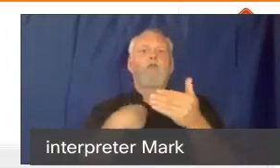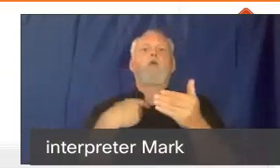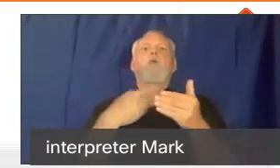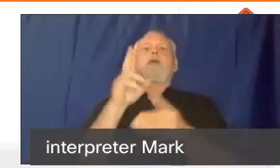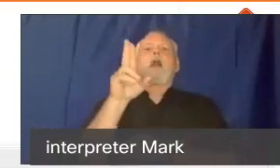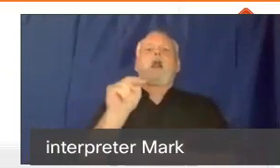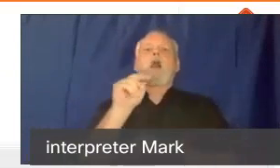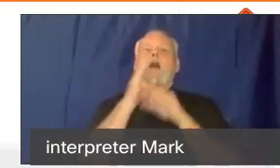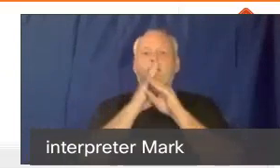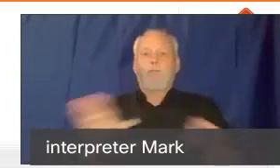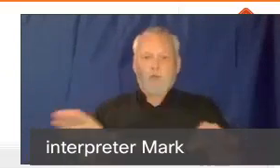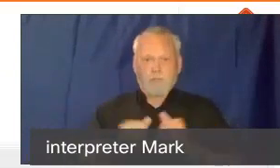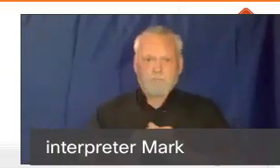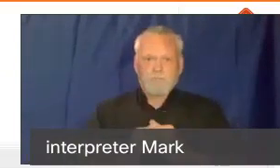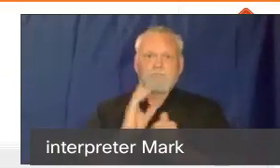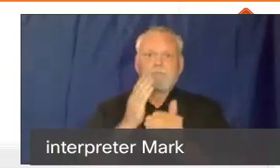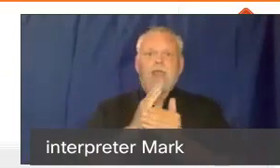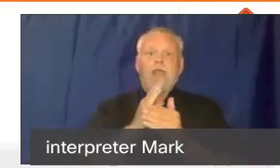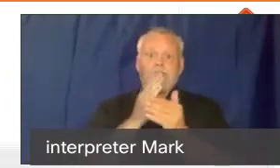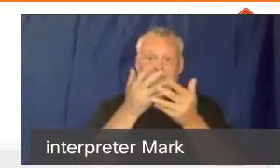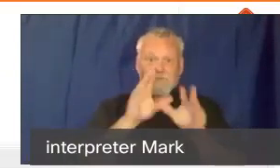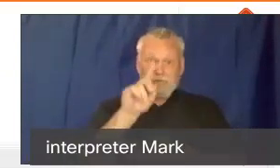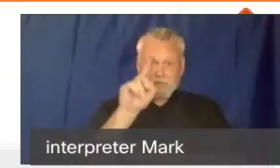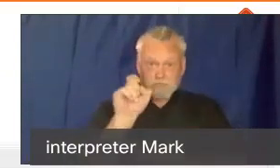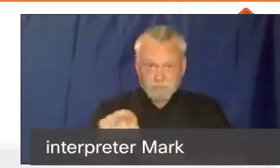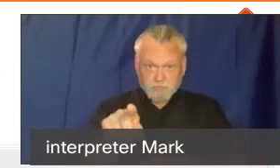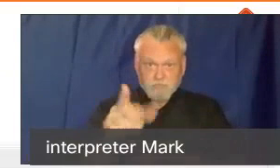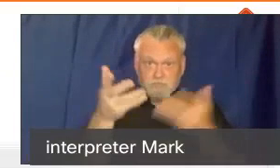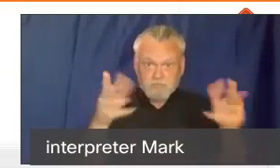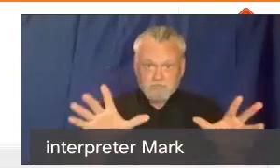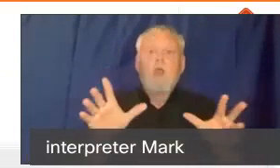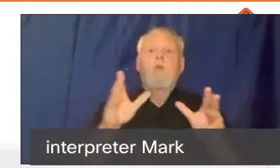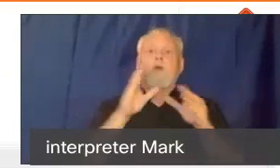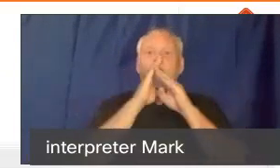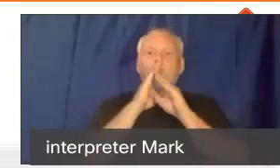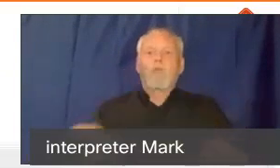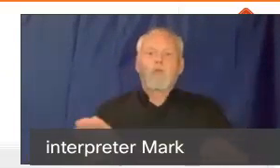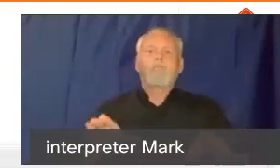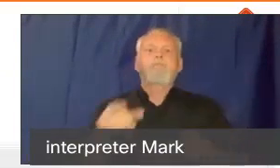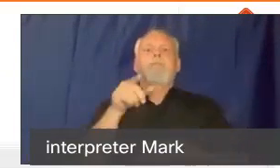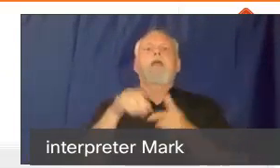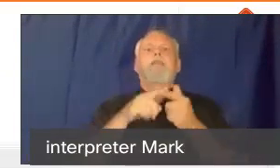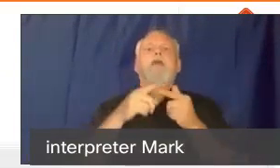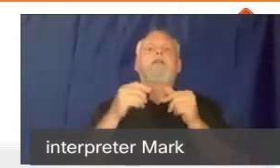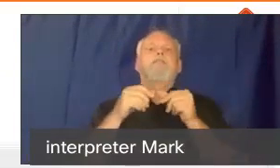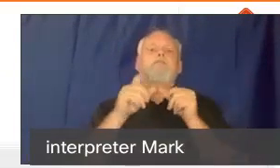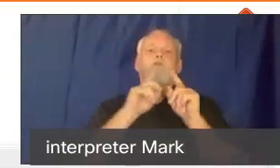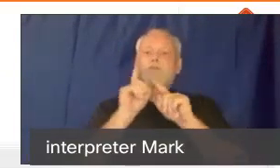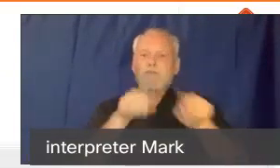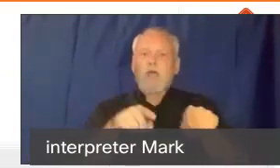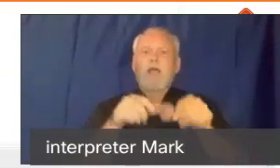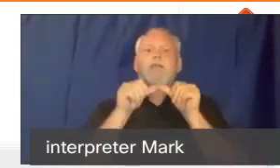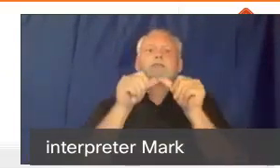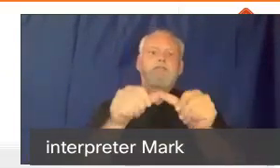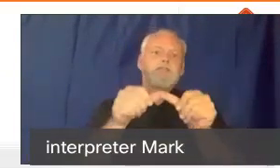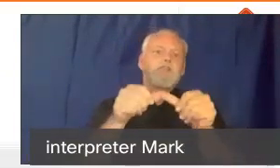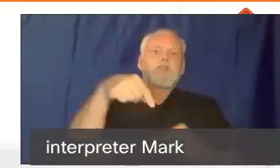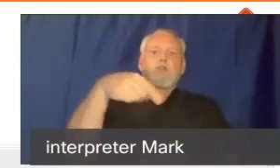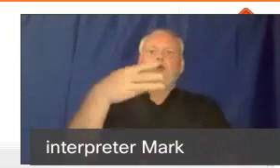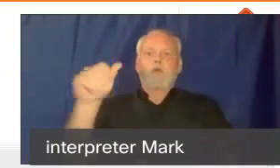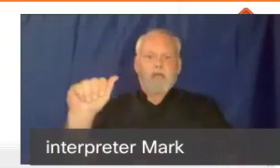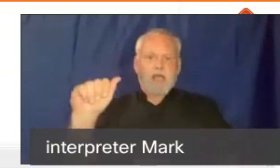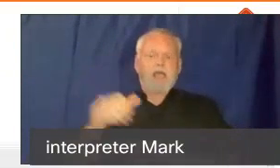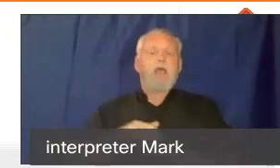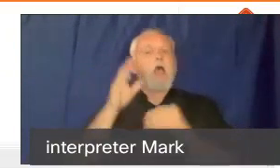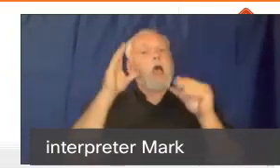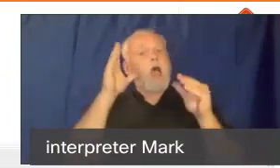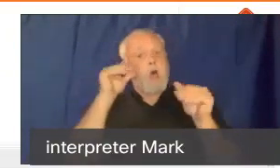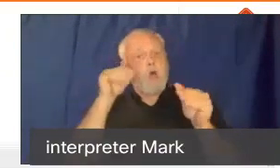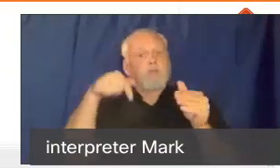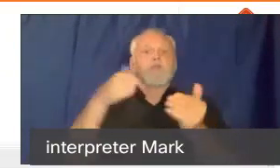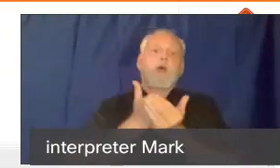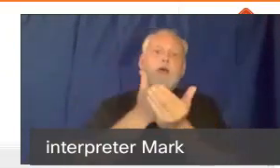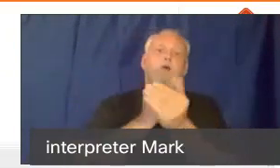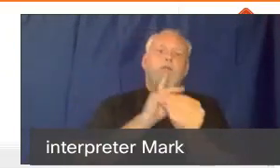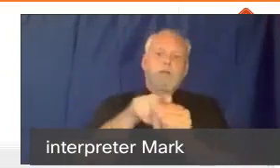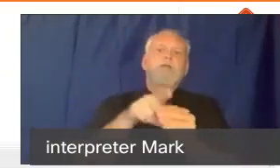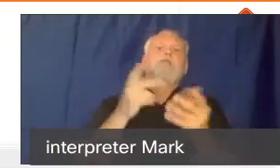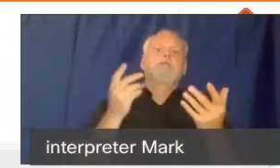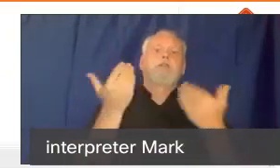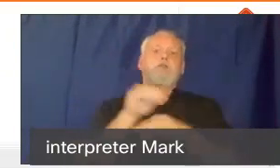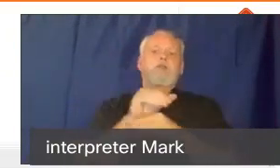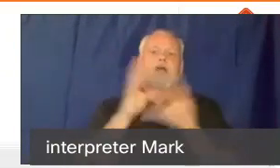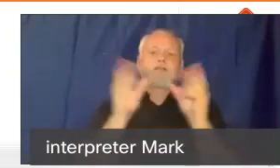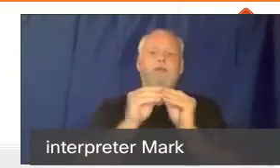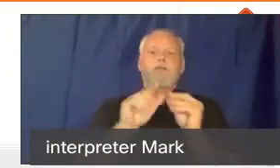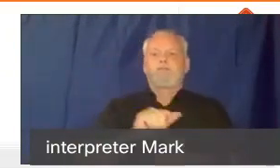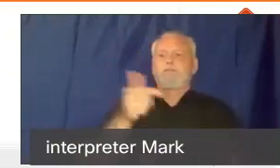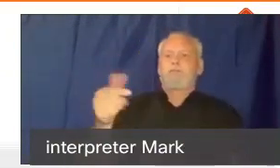After you ask your question, we will mute you so the project team can respond and continue the Q and a, thank you. And I hope reviewing these features will help you participate in tonight's meeting. I'm turning it back over to Sam or to review tonight's agenda.